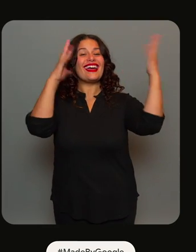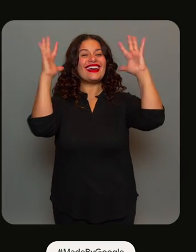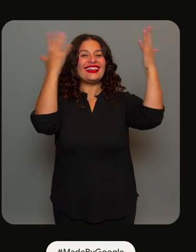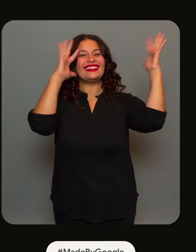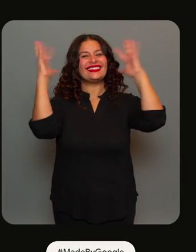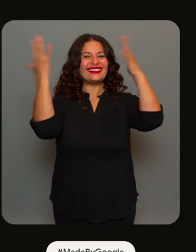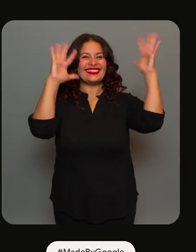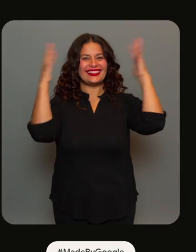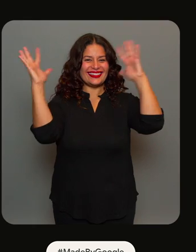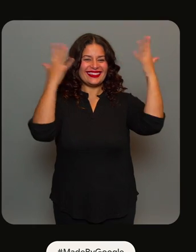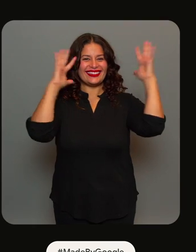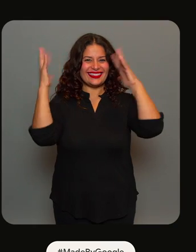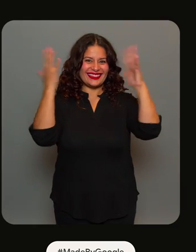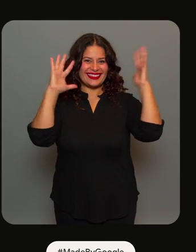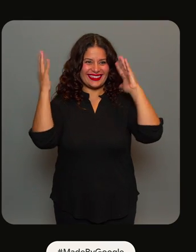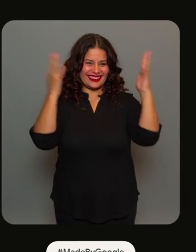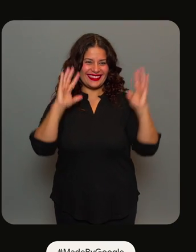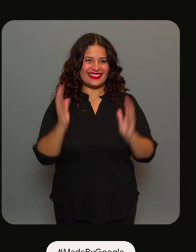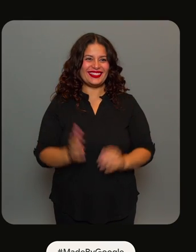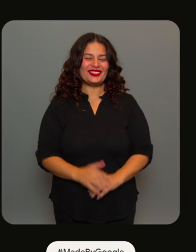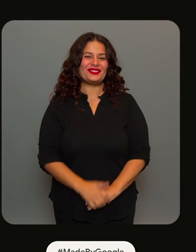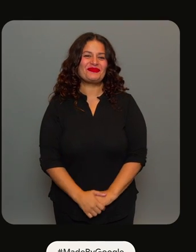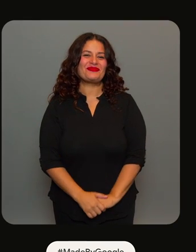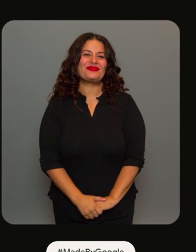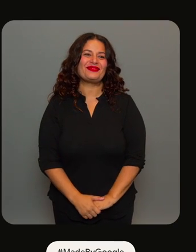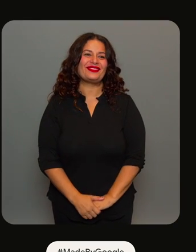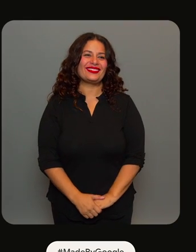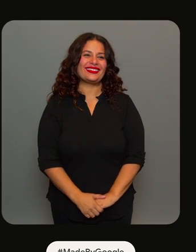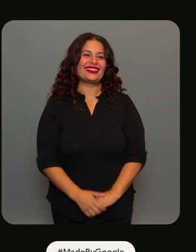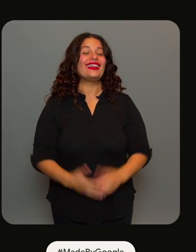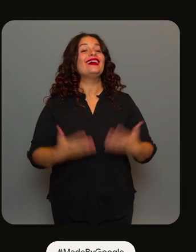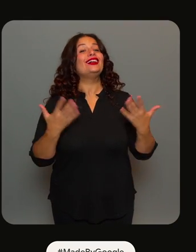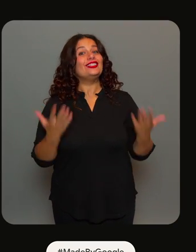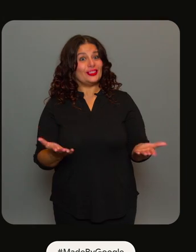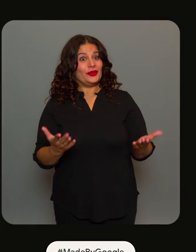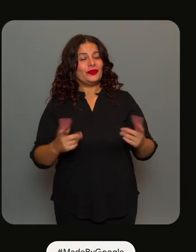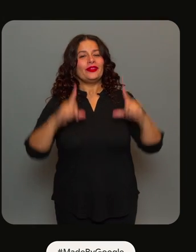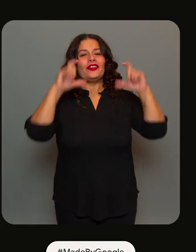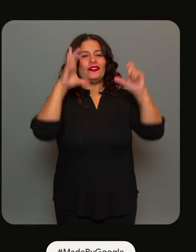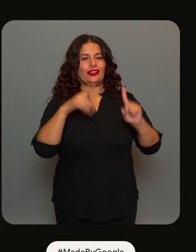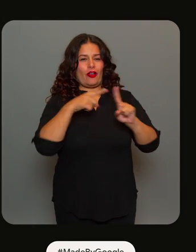Pro photographers have different zoom lenses to make